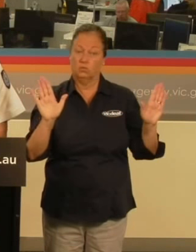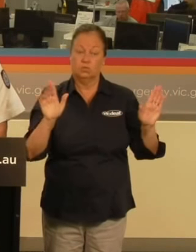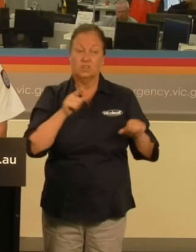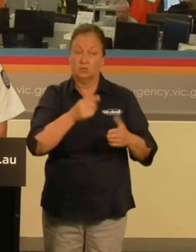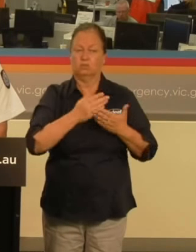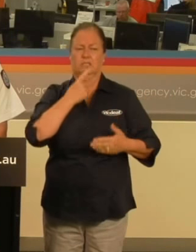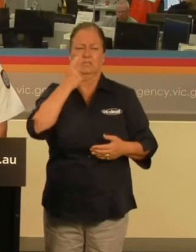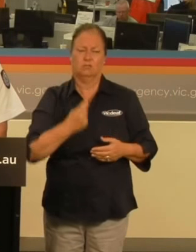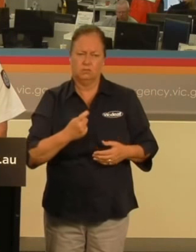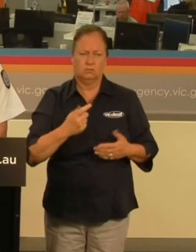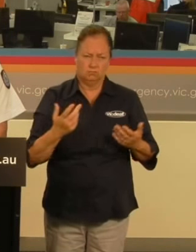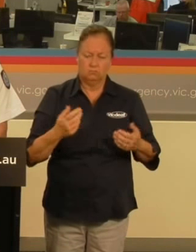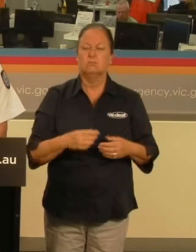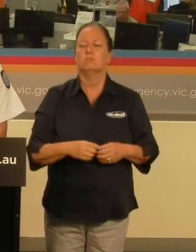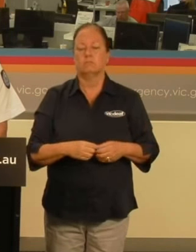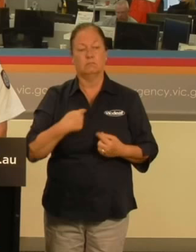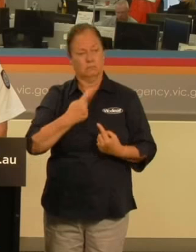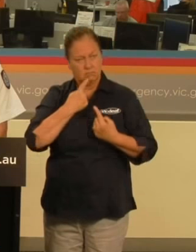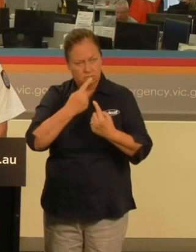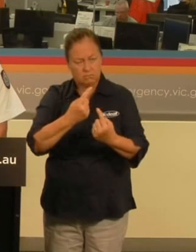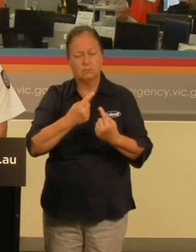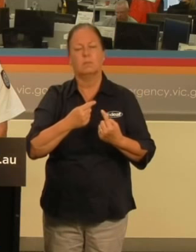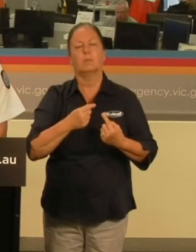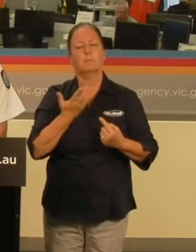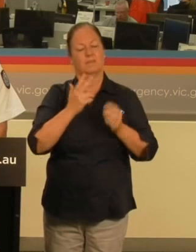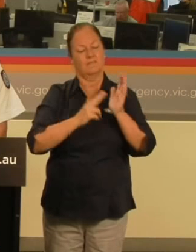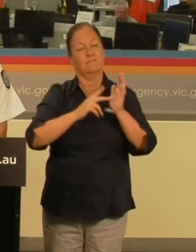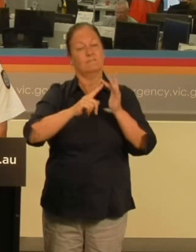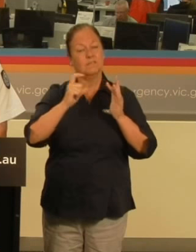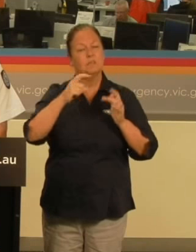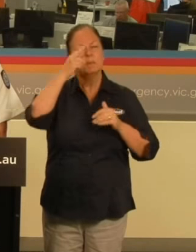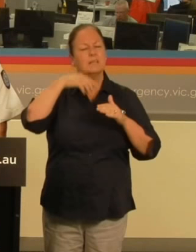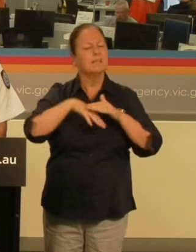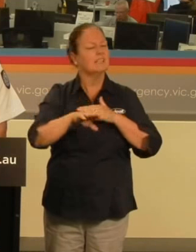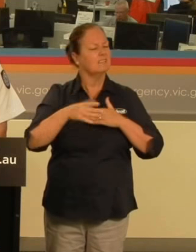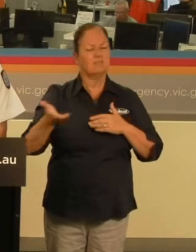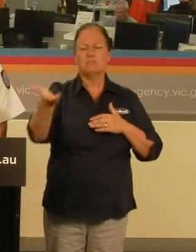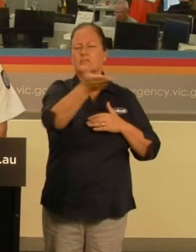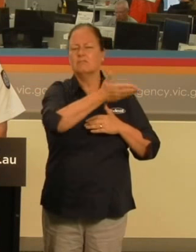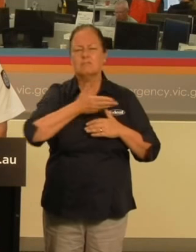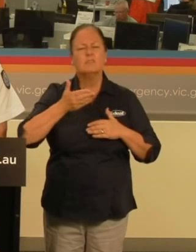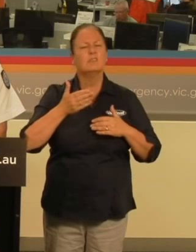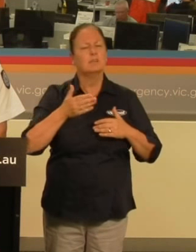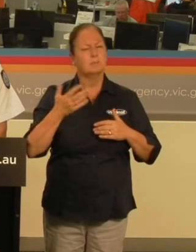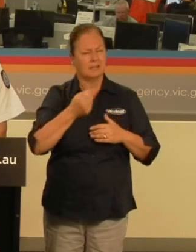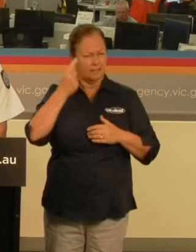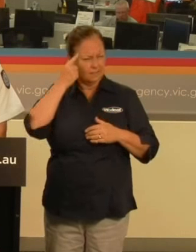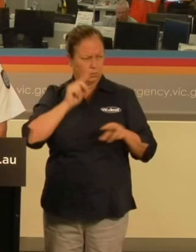Crimestoppers so we prompt that what we do rely on is the Victorian community be vigilant about each and every one's behaviour and if we see suspicious